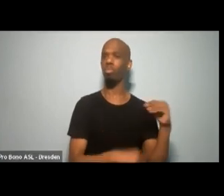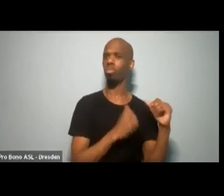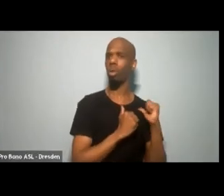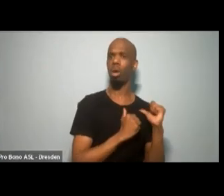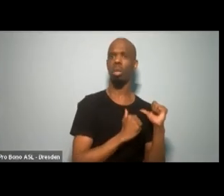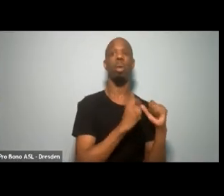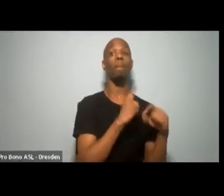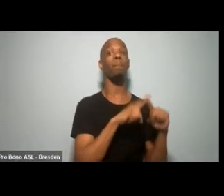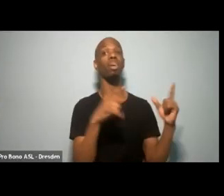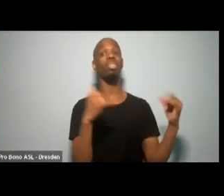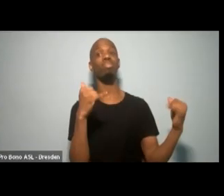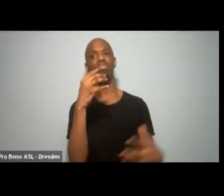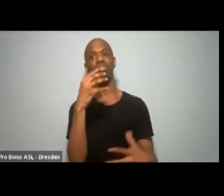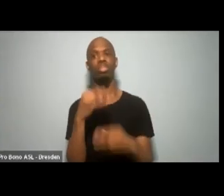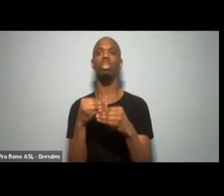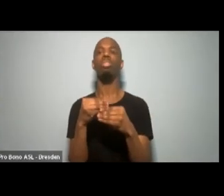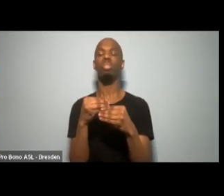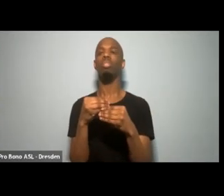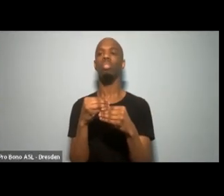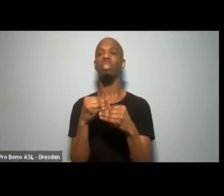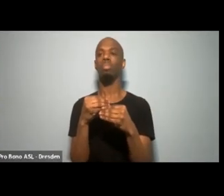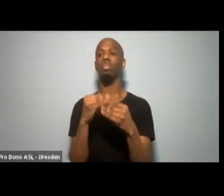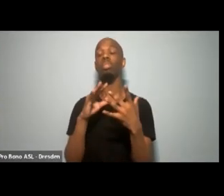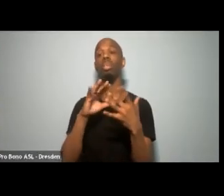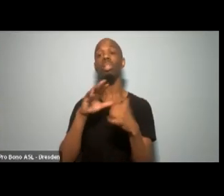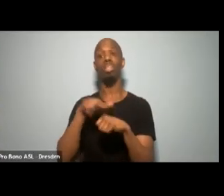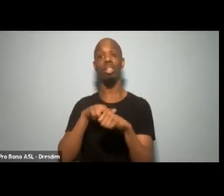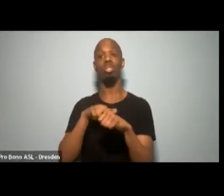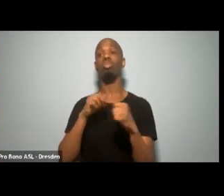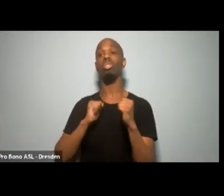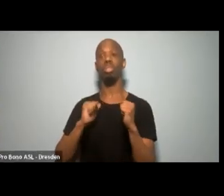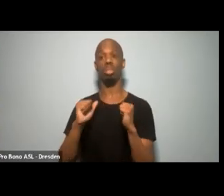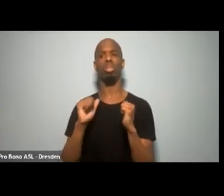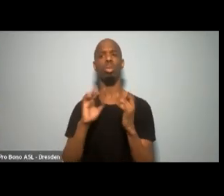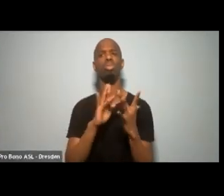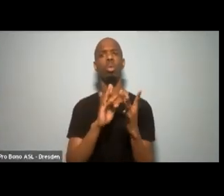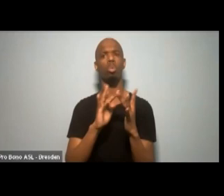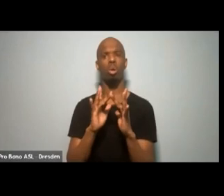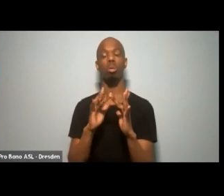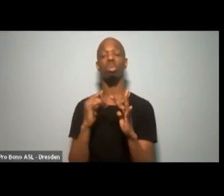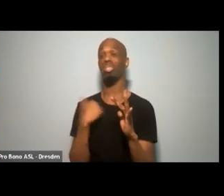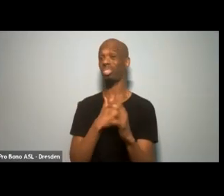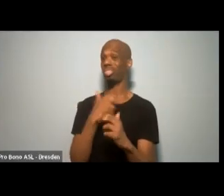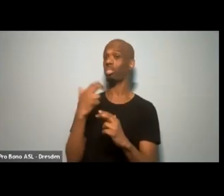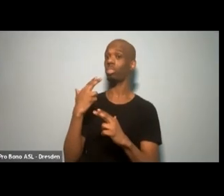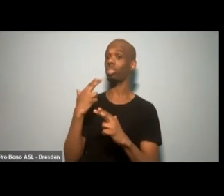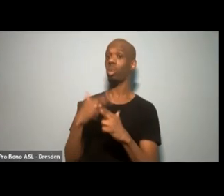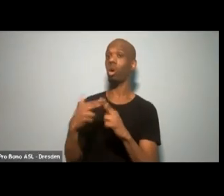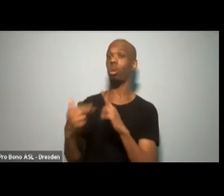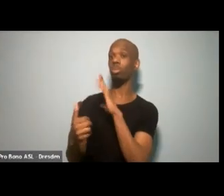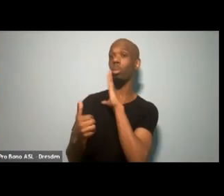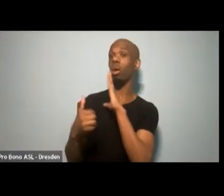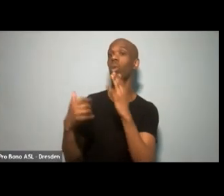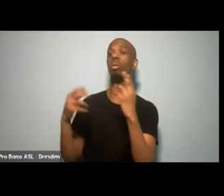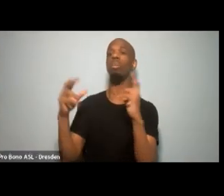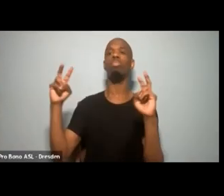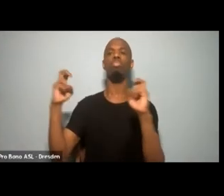The National Theatre is called the Most Iconic Cultural Building, the Headquarters of Culture